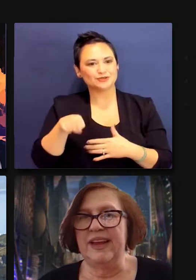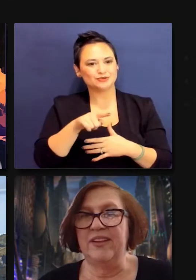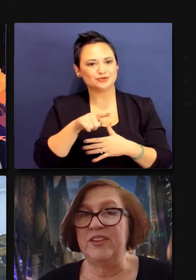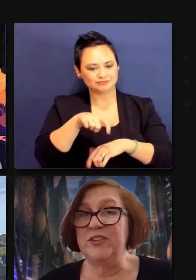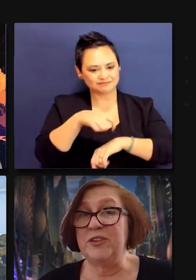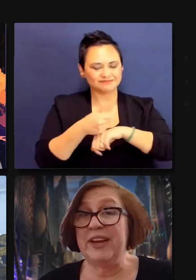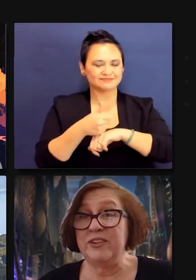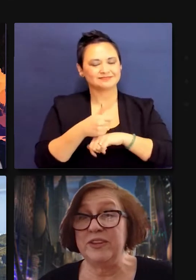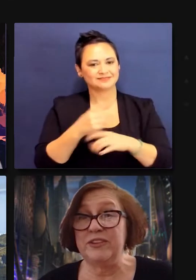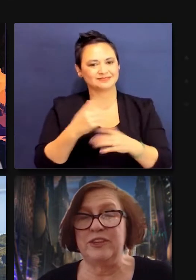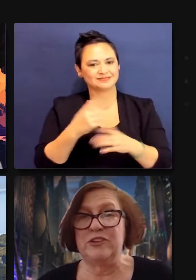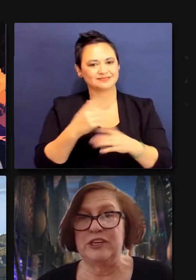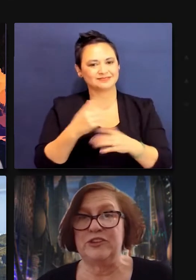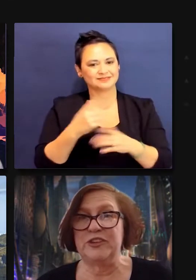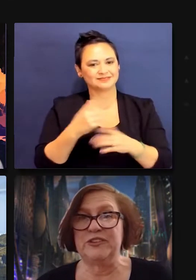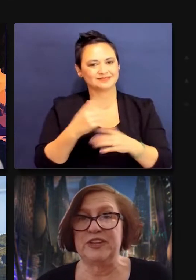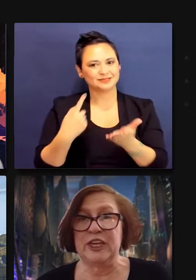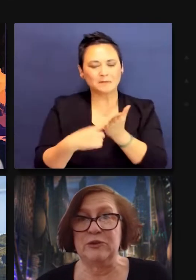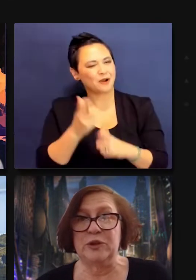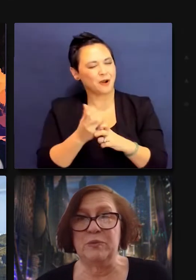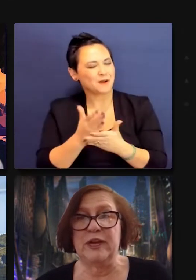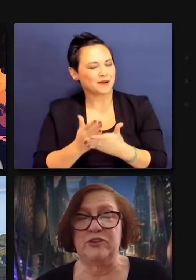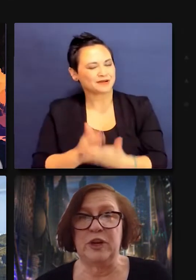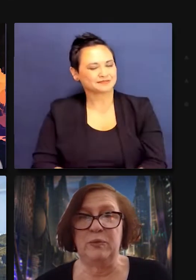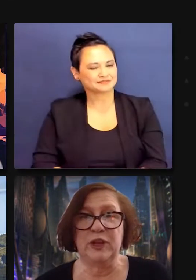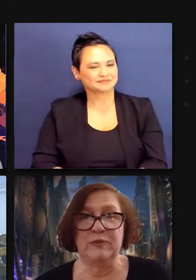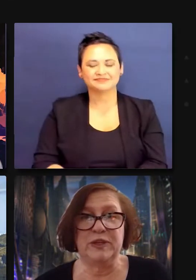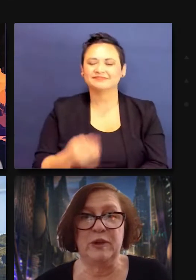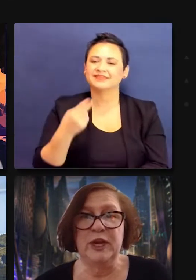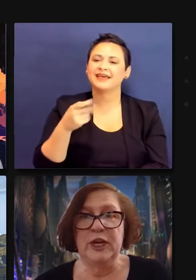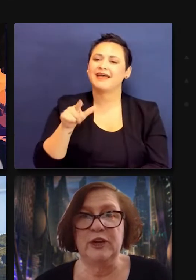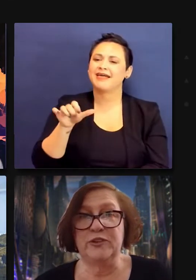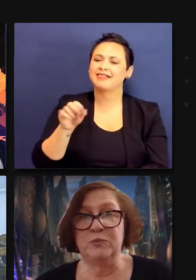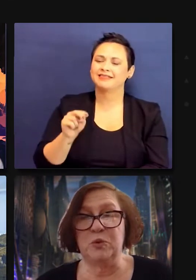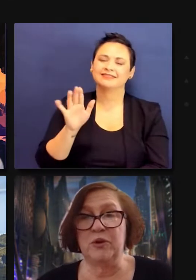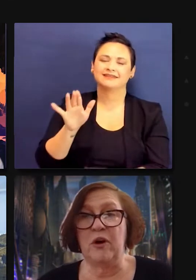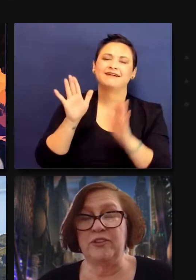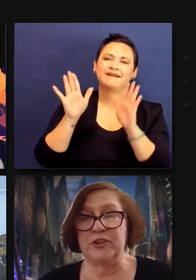Helen, those are excellent suggestions. Thank you so much. I would like to hear some more also